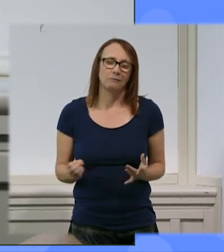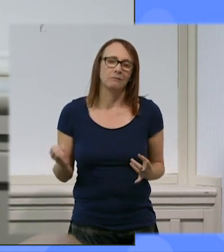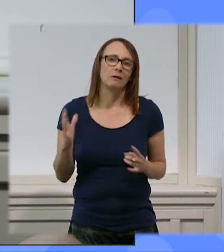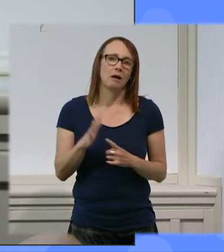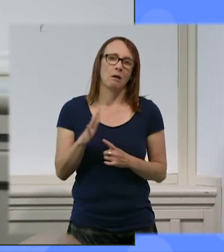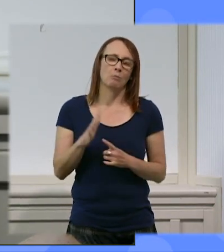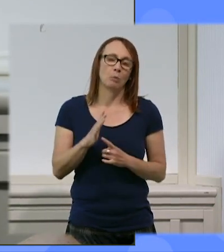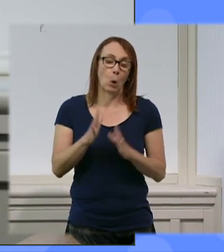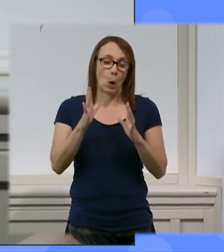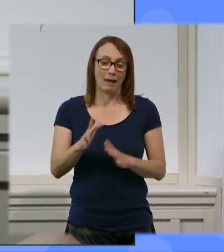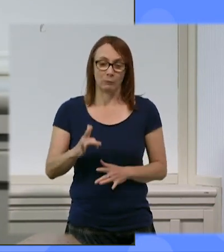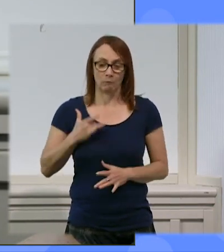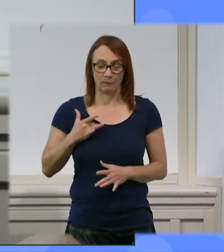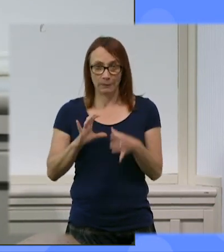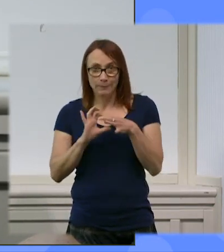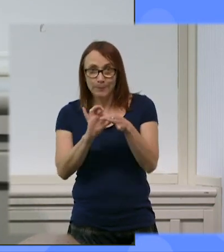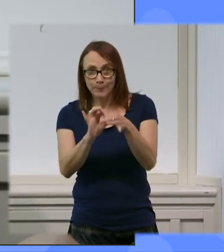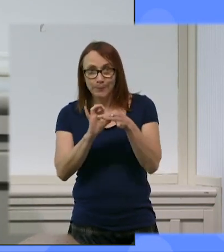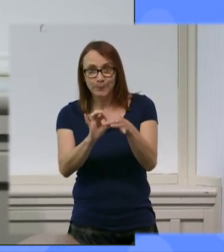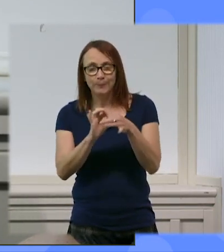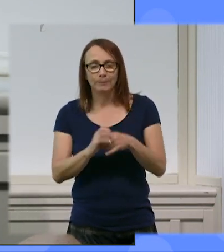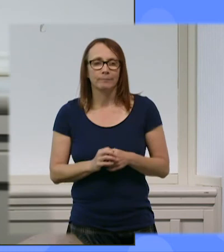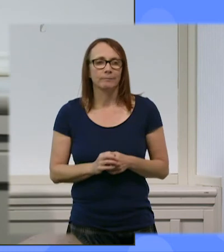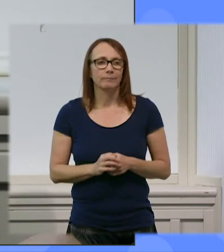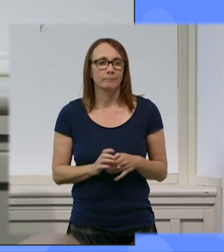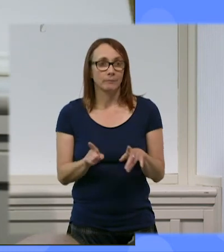though they own it I think also locally I think you you will find as well as